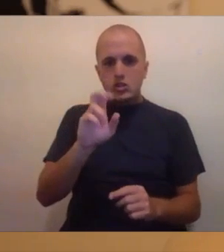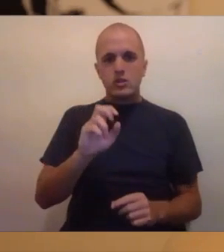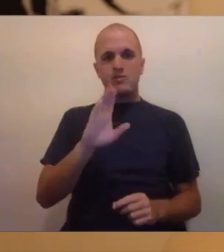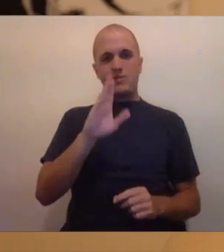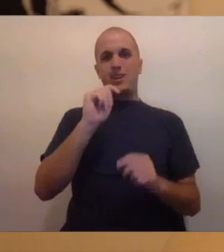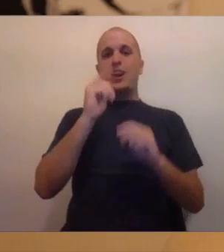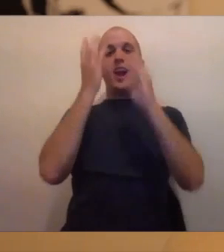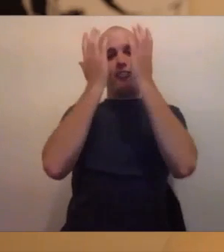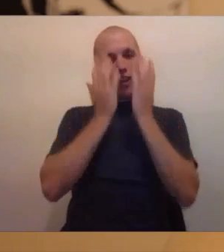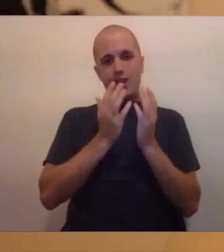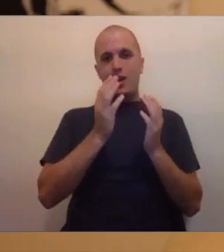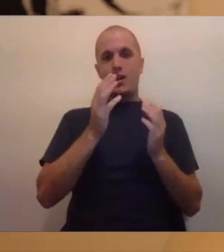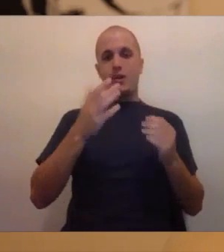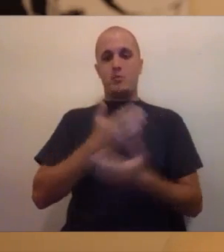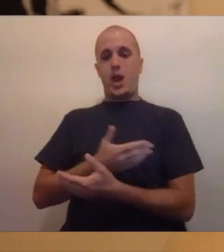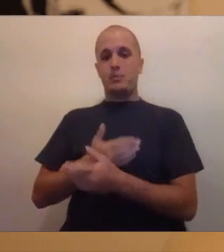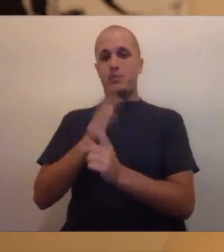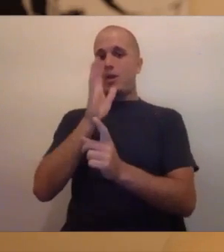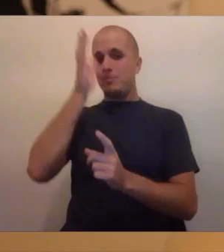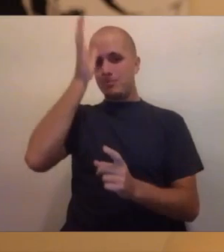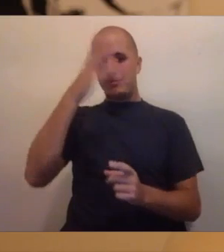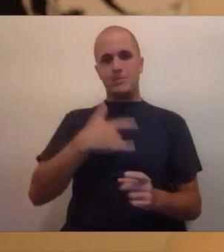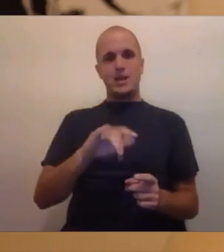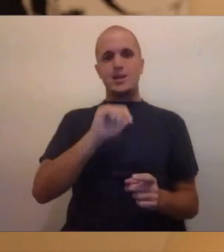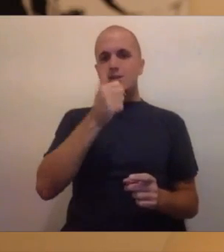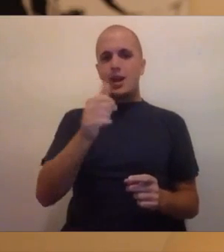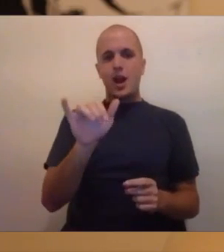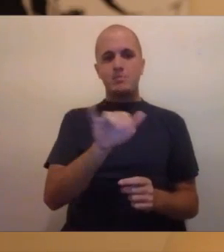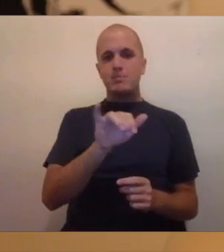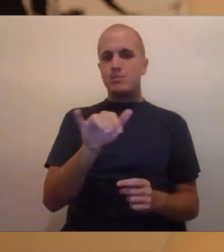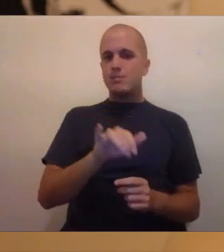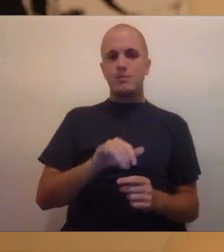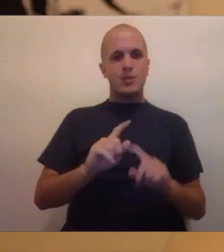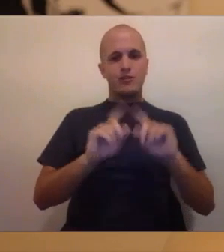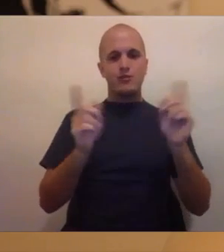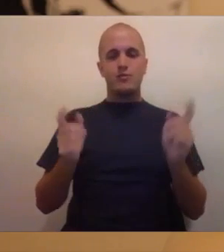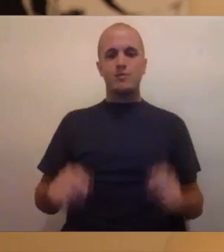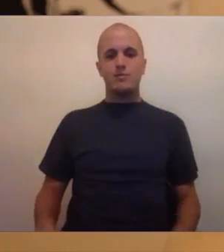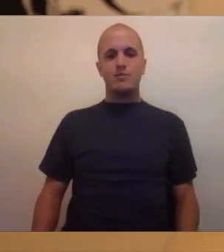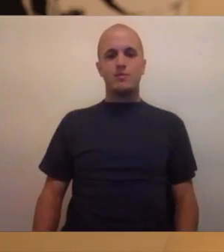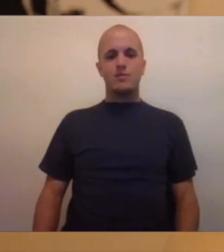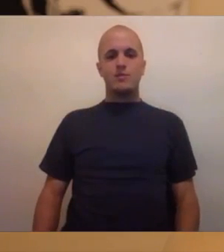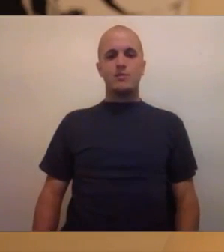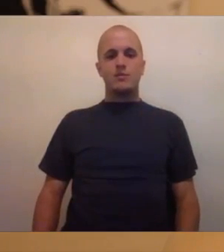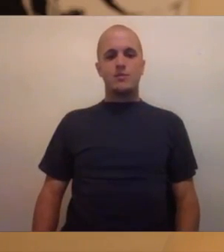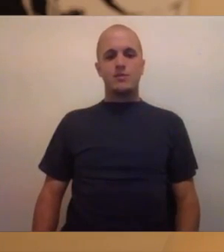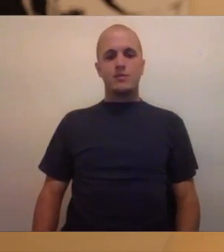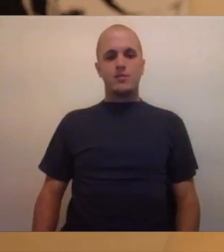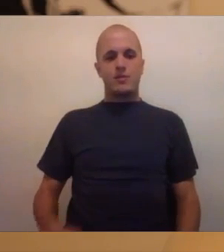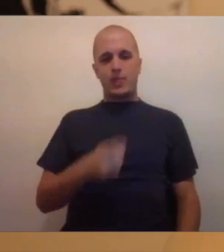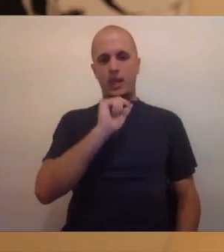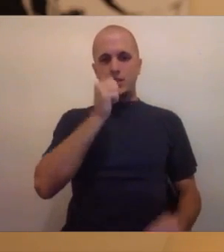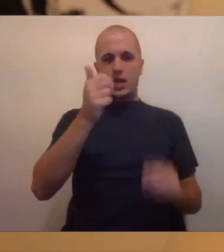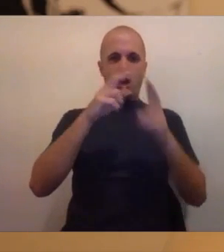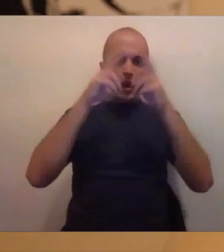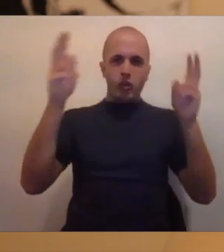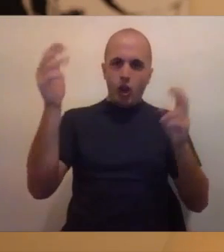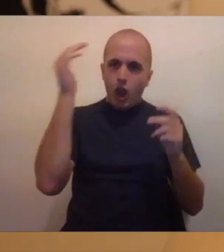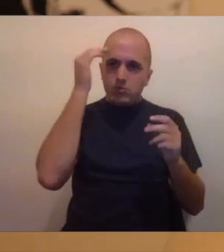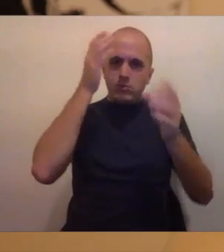who they are. It is unfortunate the baby's parents are not